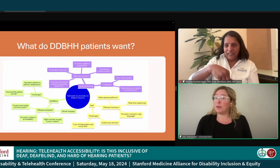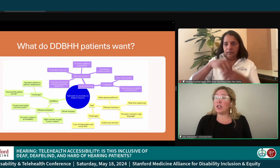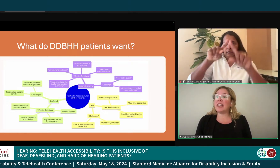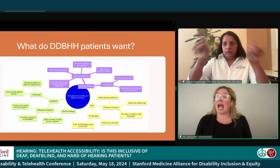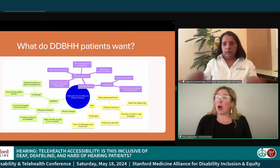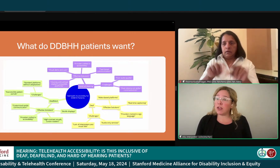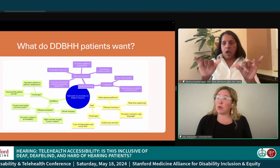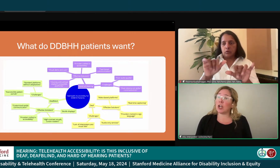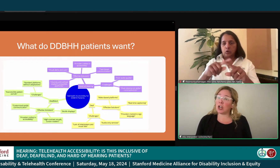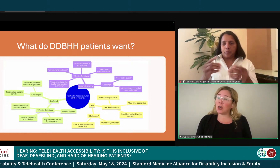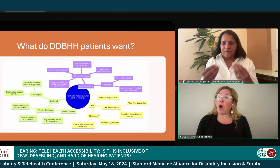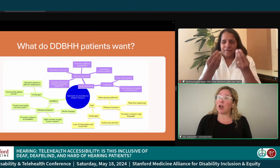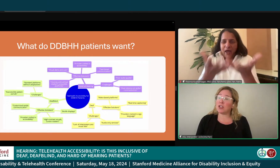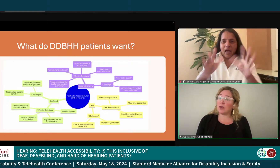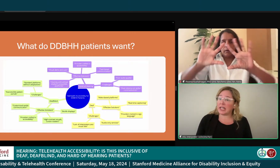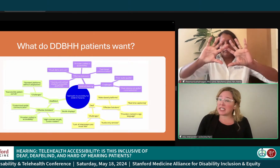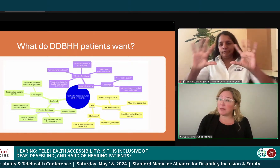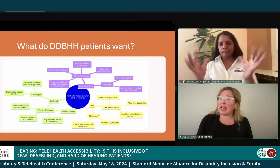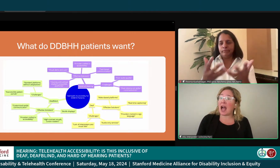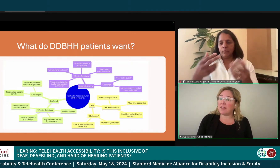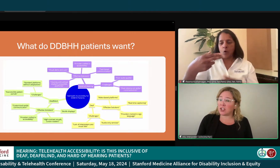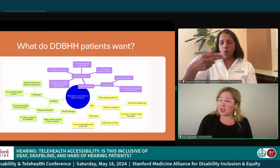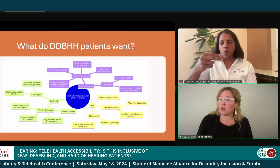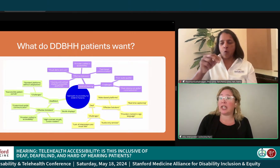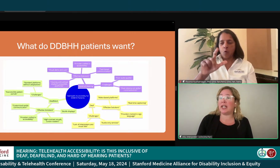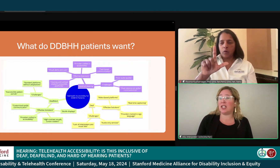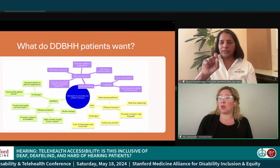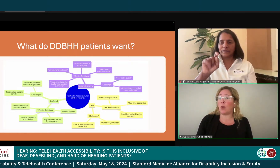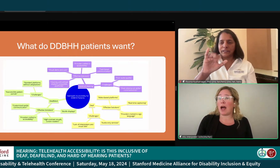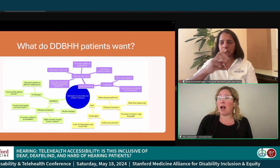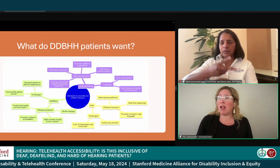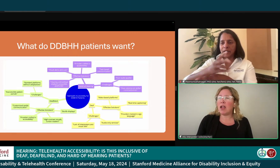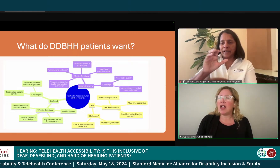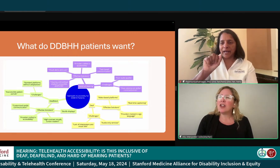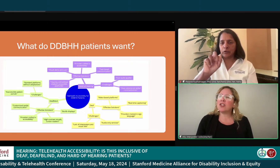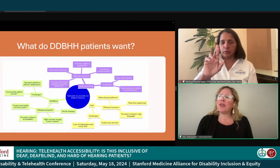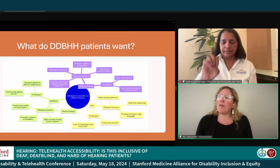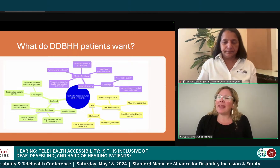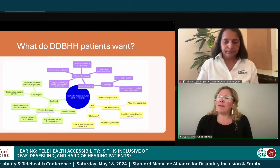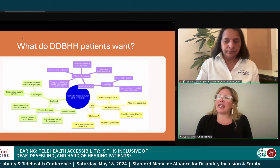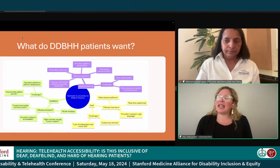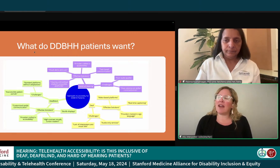community health worker who also needs to be on the screen as well. So that way that we can have